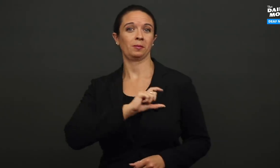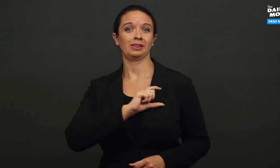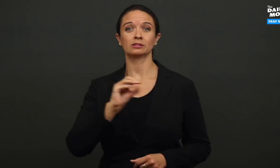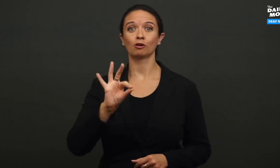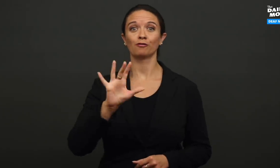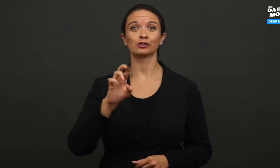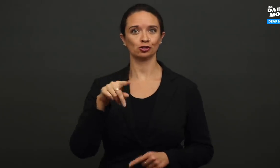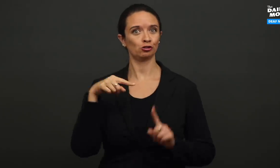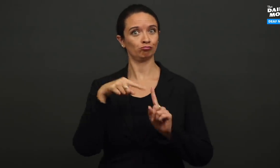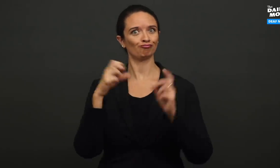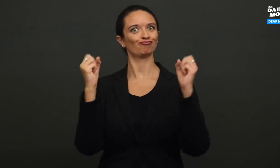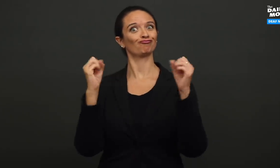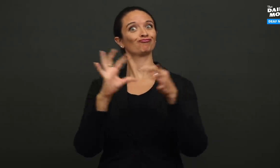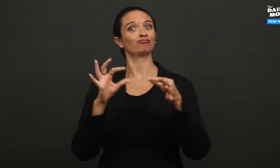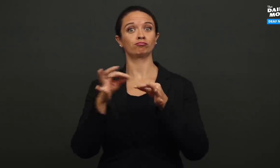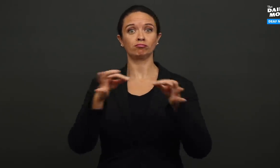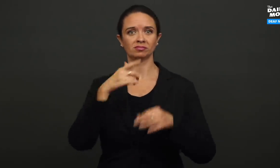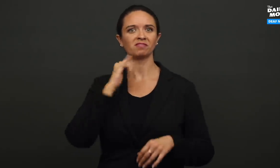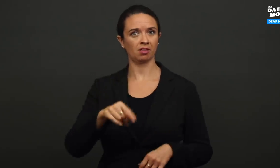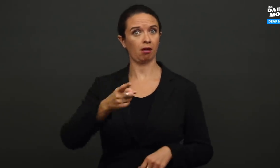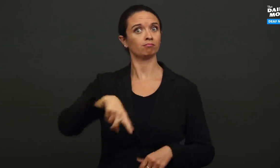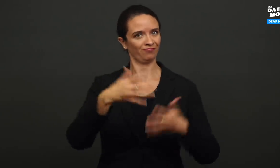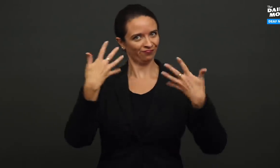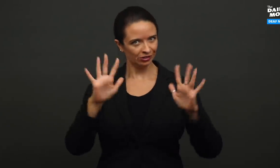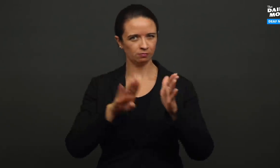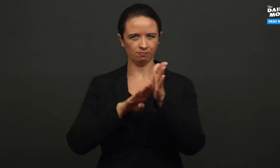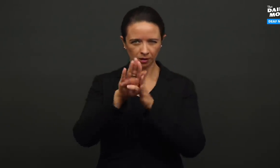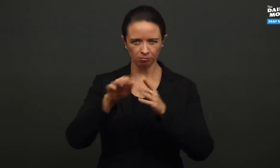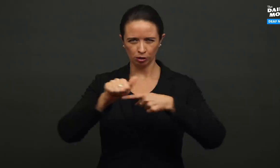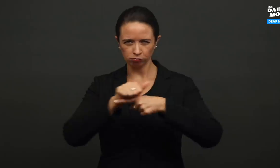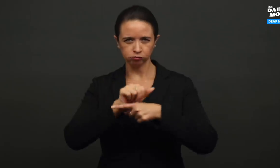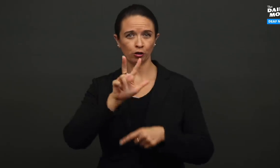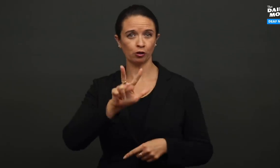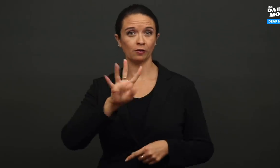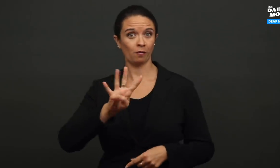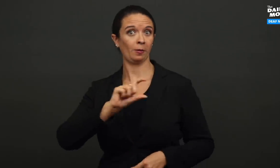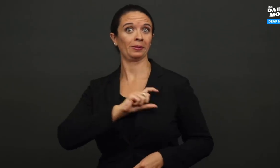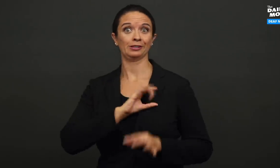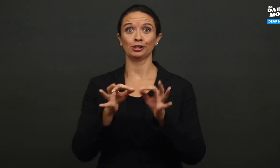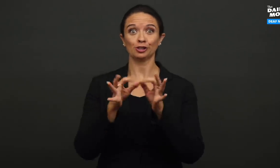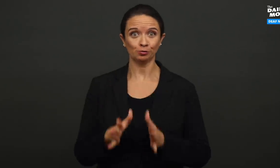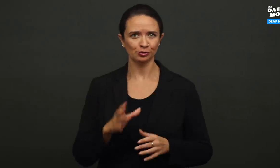police officer signing a message to explain that they have developed 34 police interpreters and